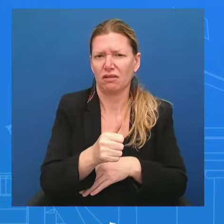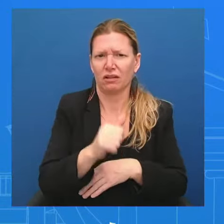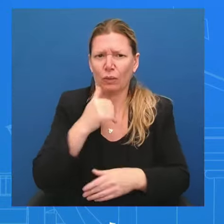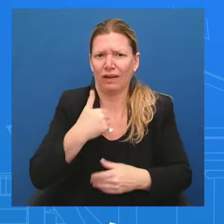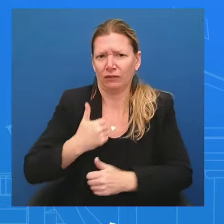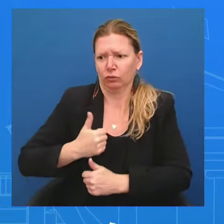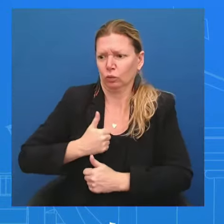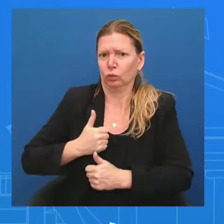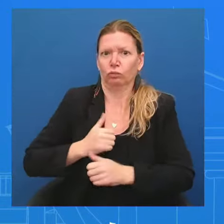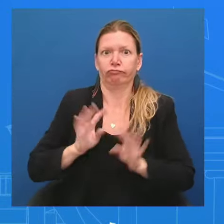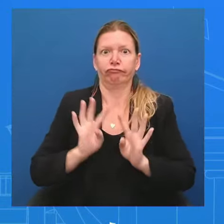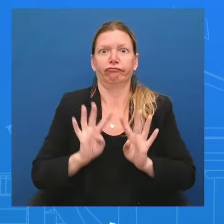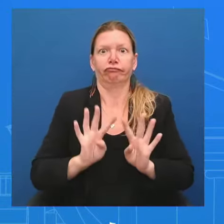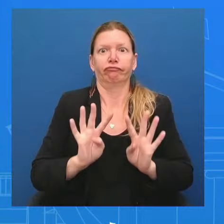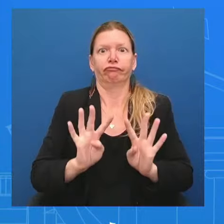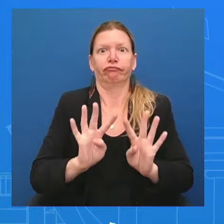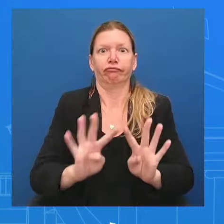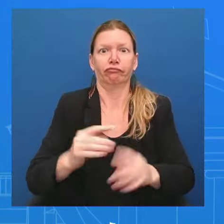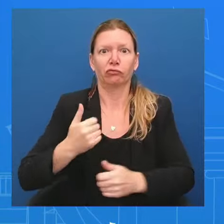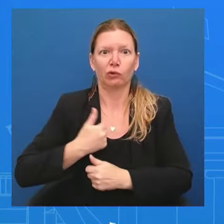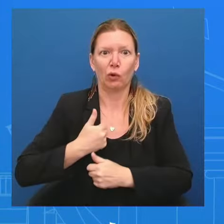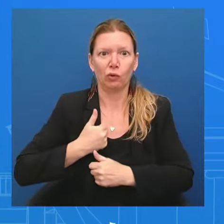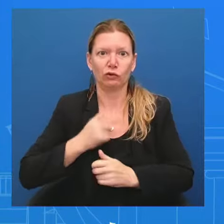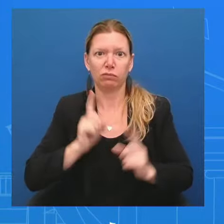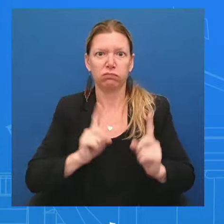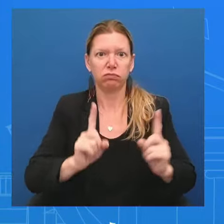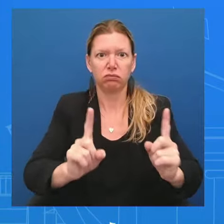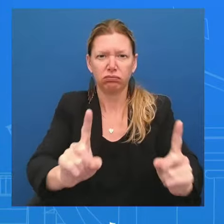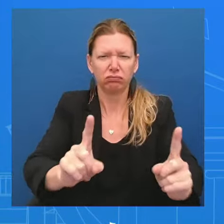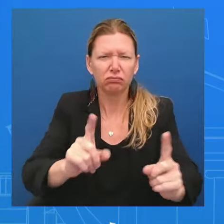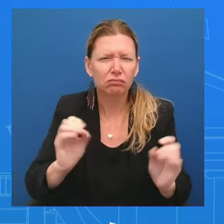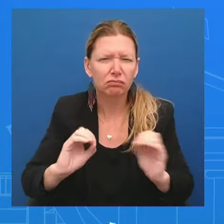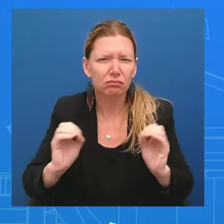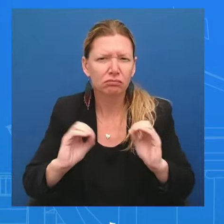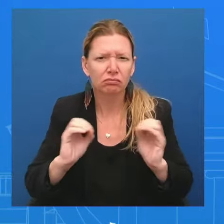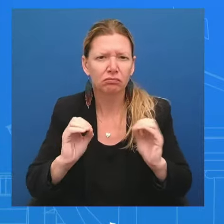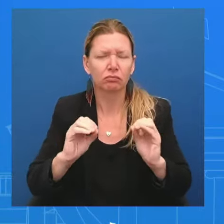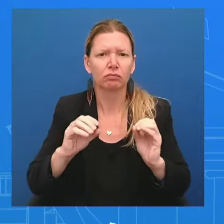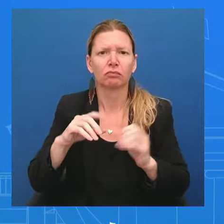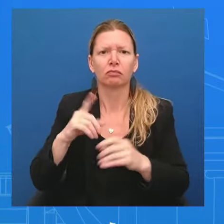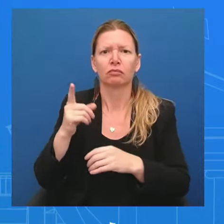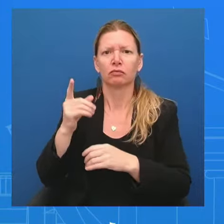We're going based on what the Israelis are telling us and what they're saying publicly and what we're able to discern as best we can.